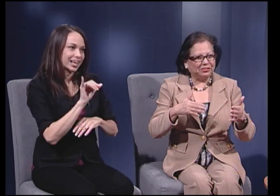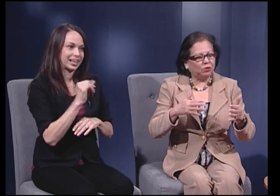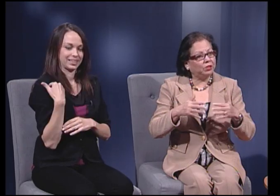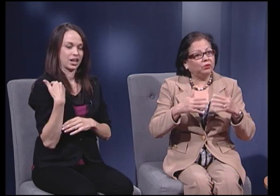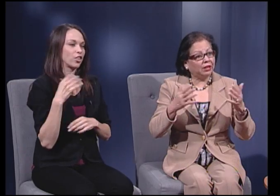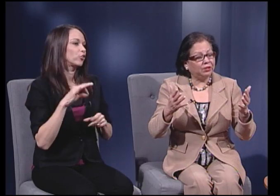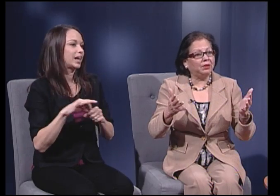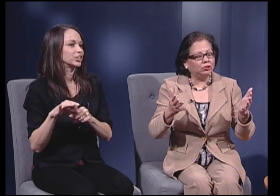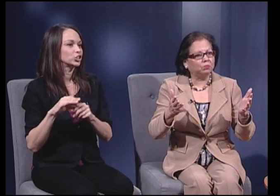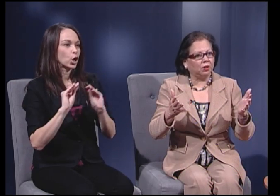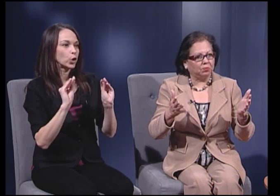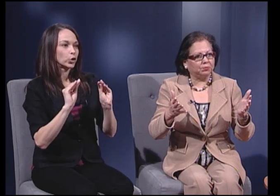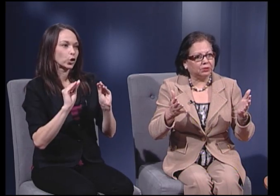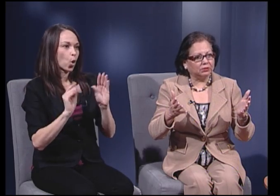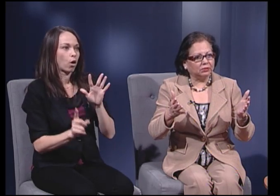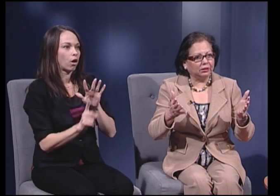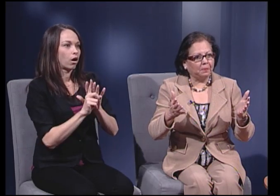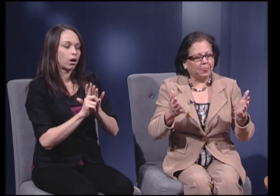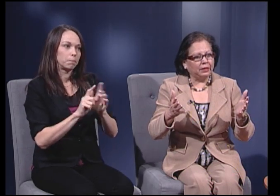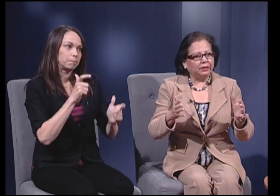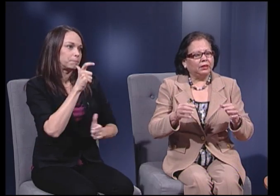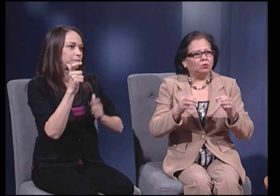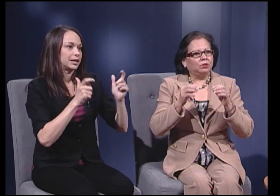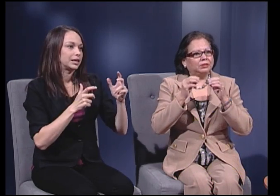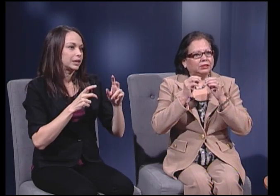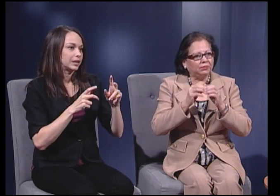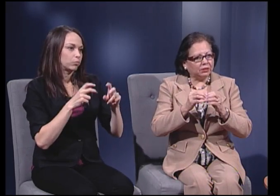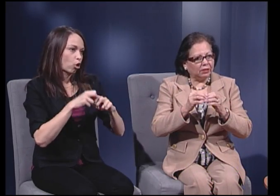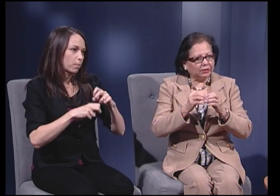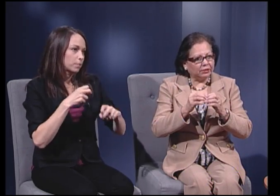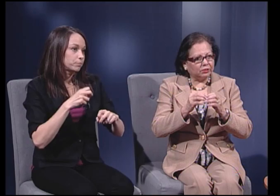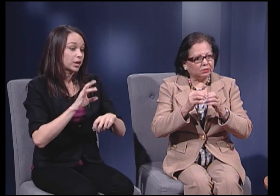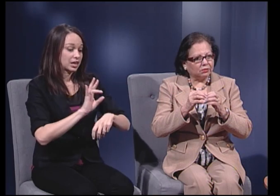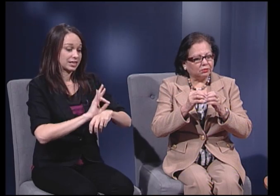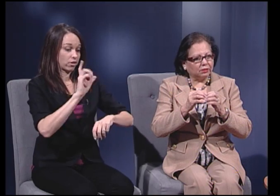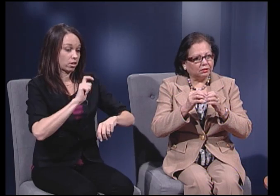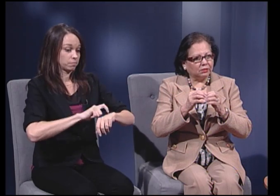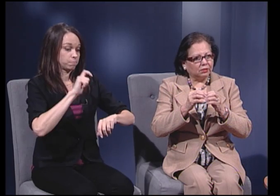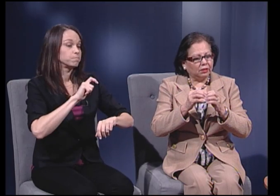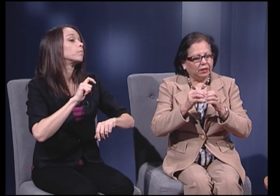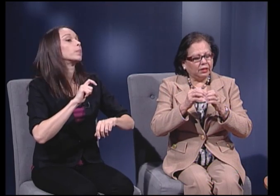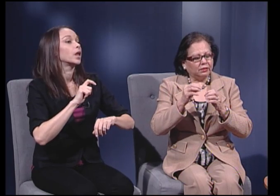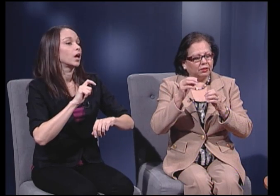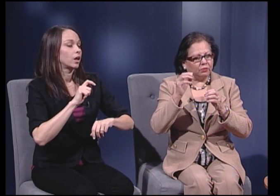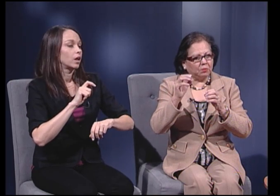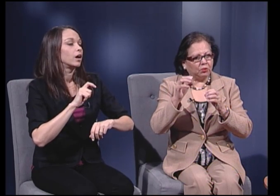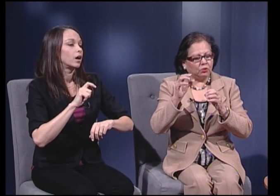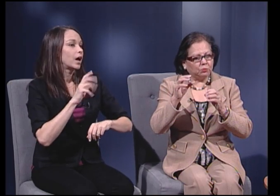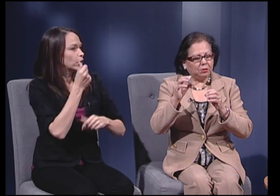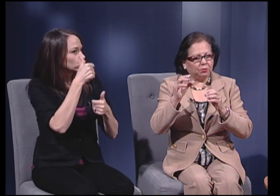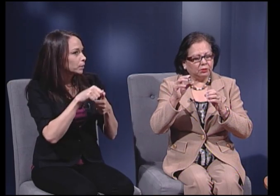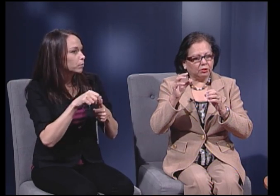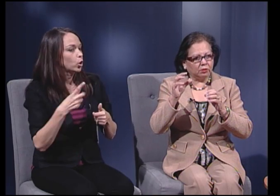where we don't have any major problems, okay? When 7 o'clock ends, okay, and remember those people that are